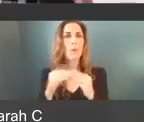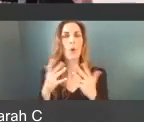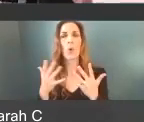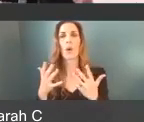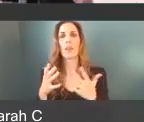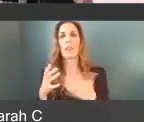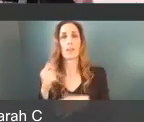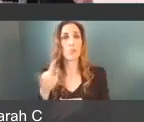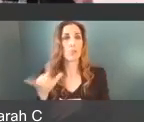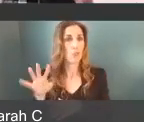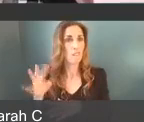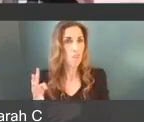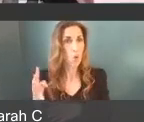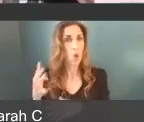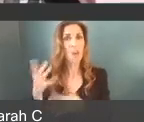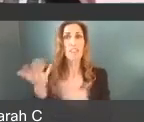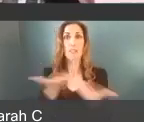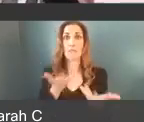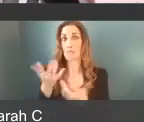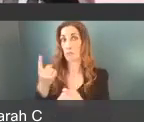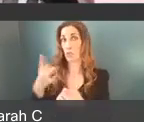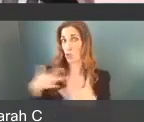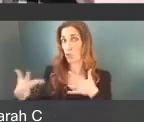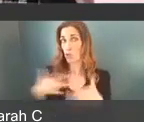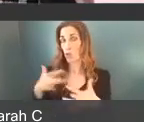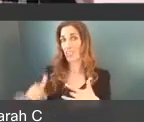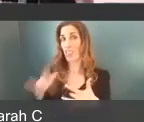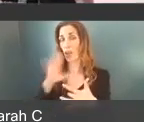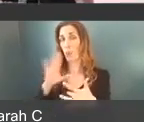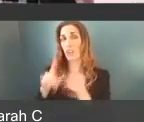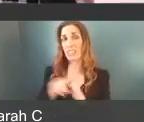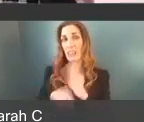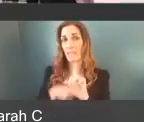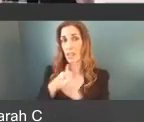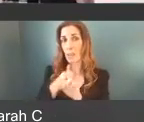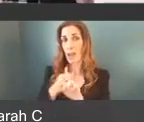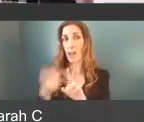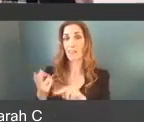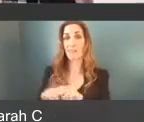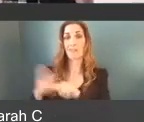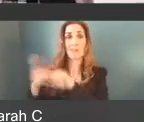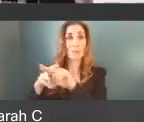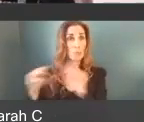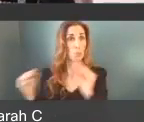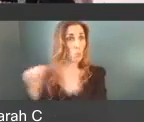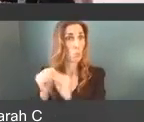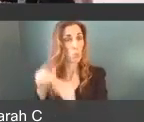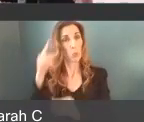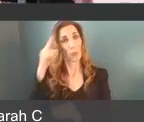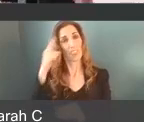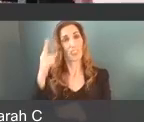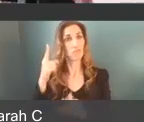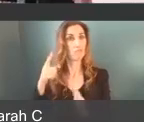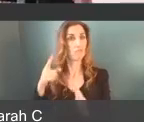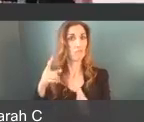are you concerned that that move is going to have a negative impact on the rising case numbers and, you know, would you push back on that decision at all?